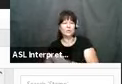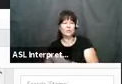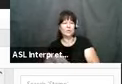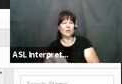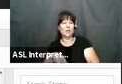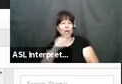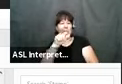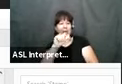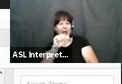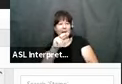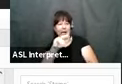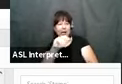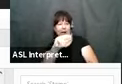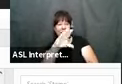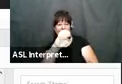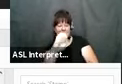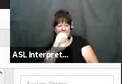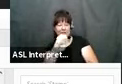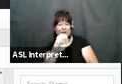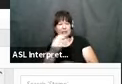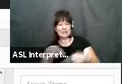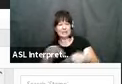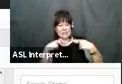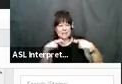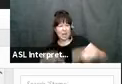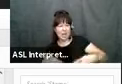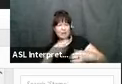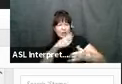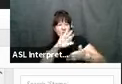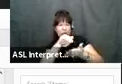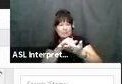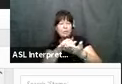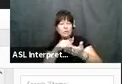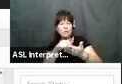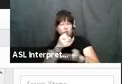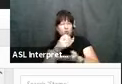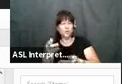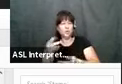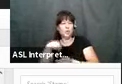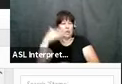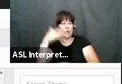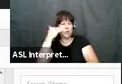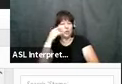Center are a few that I know that have positivity rates in